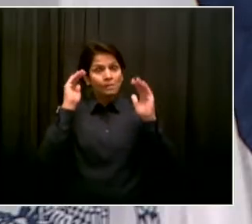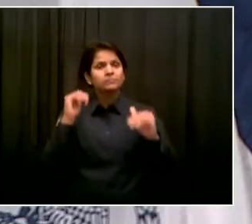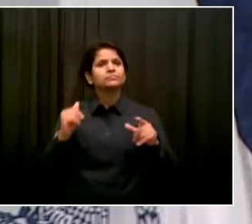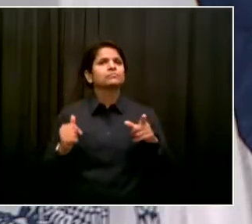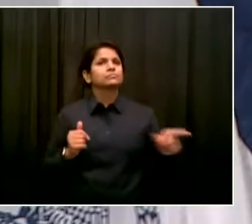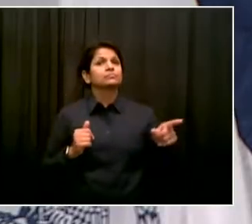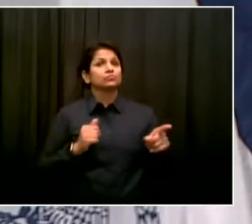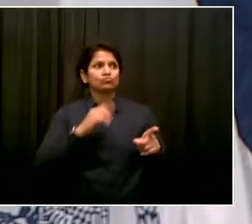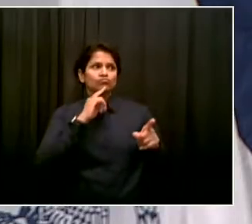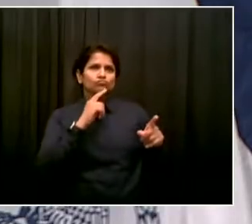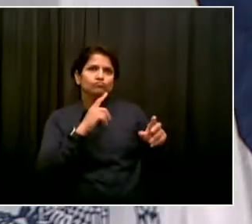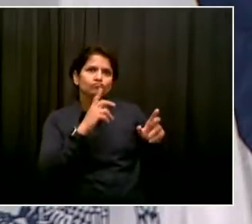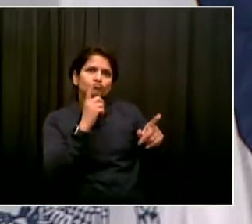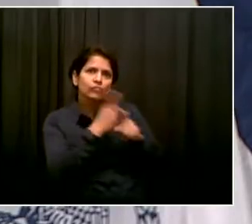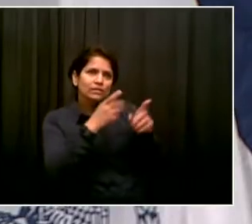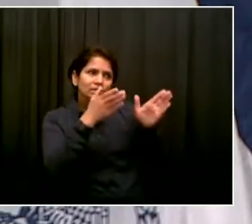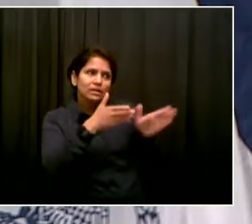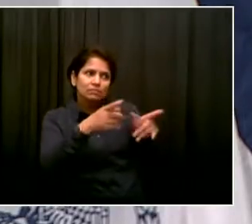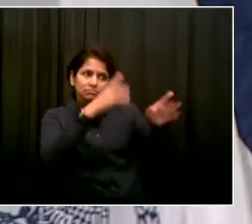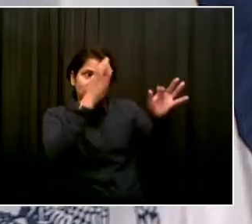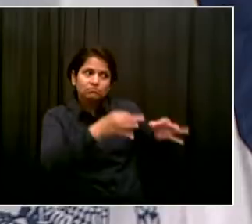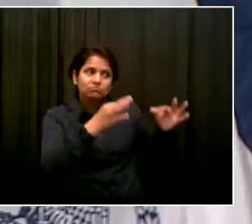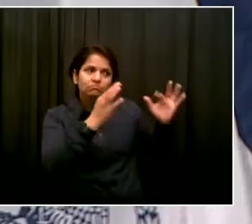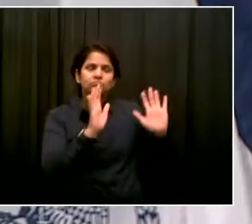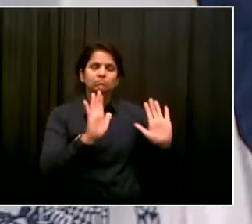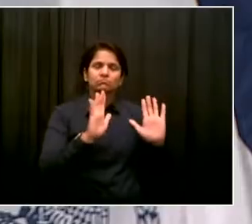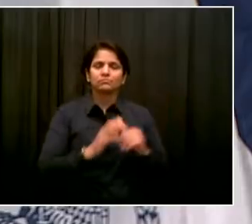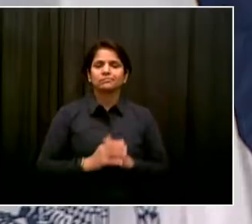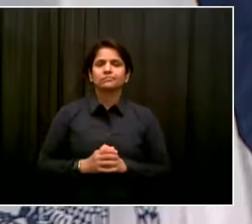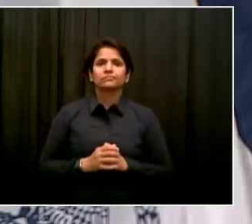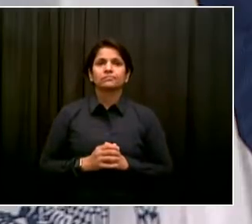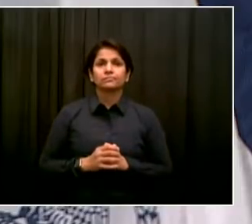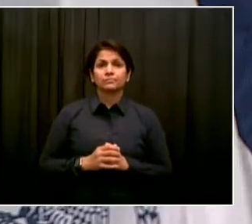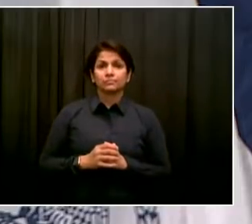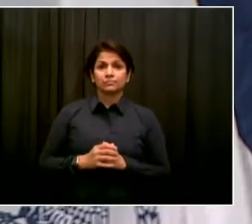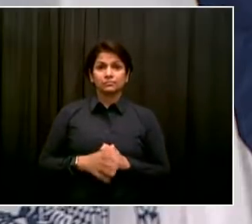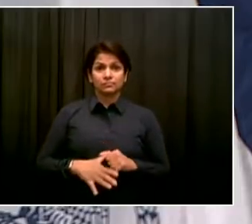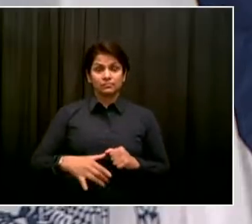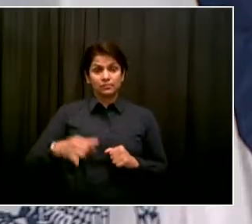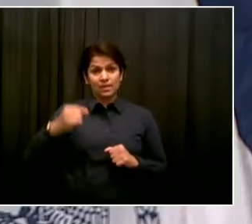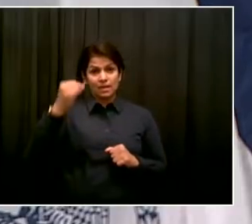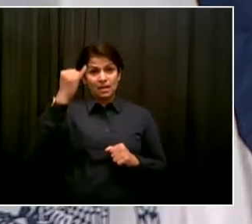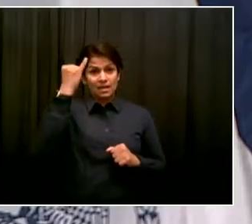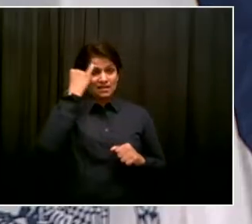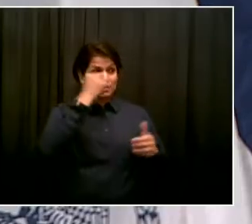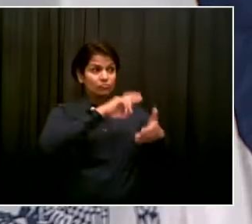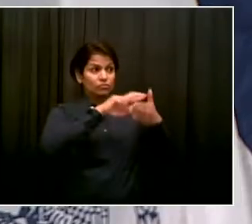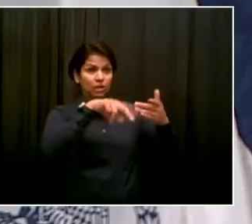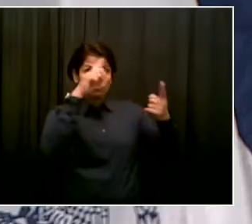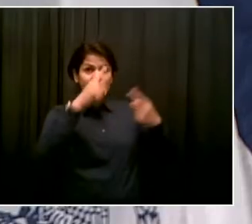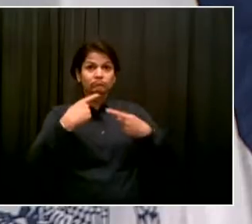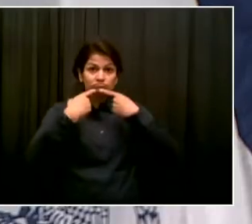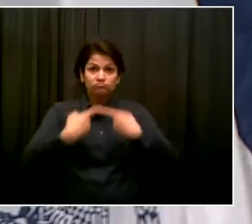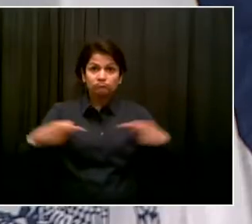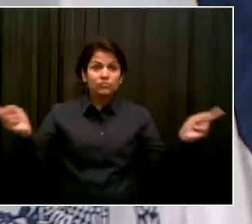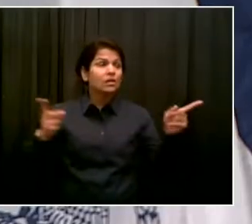FOR ANY OUTCOME. WHAT I HOPE IS PRAY IS THAT JUSTICE IS SERVED AND IF PEOPLE